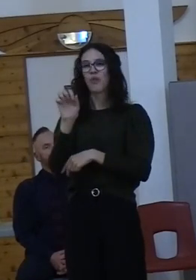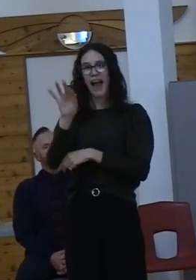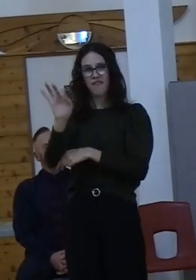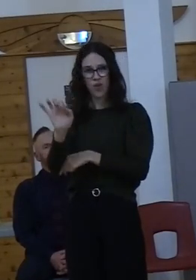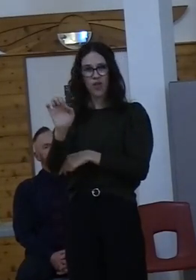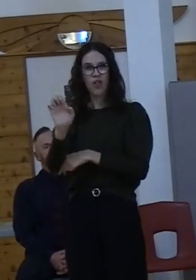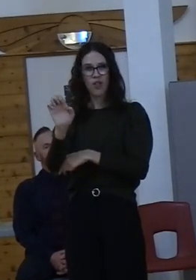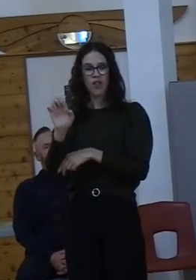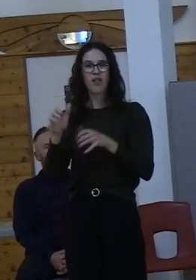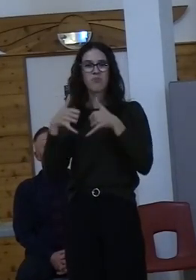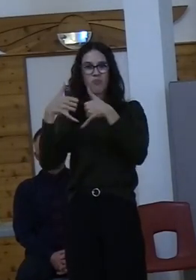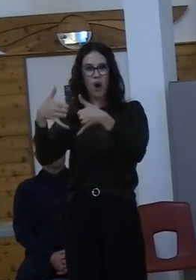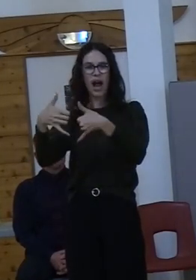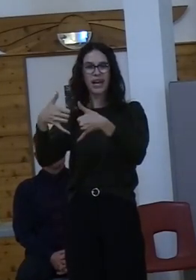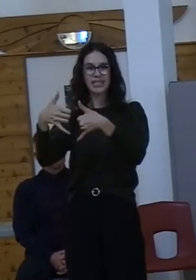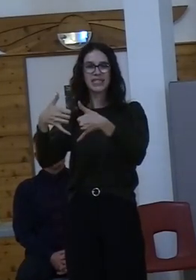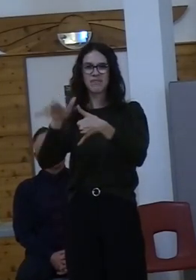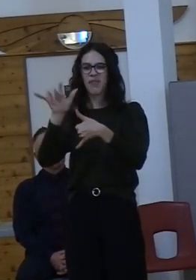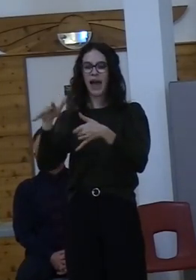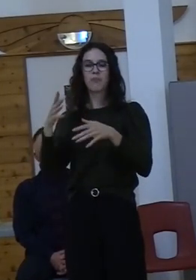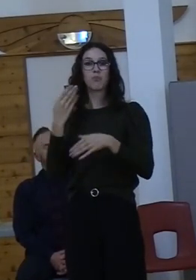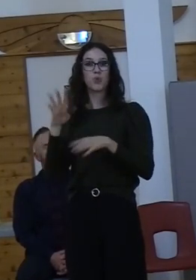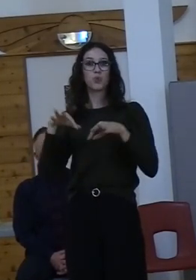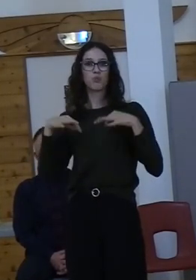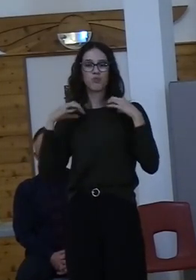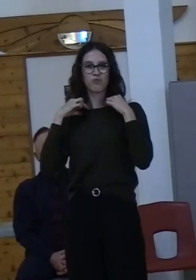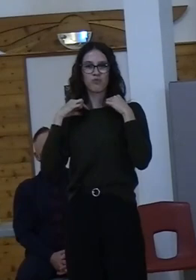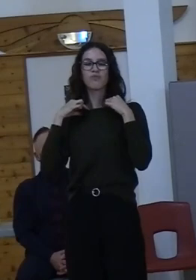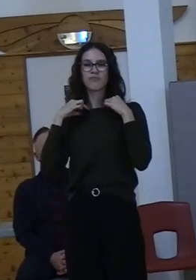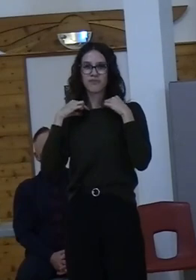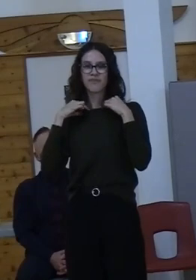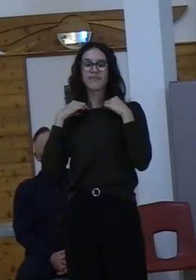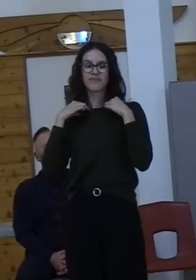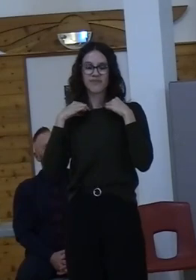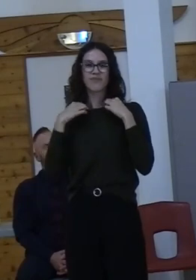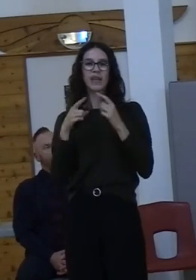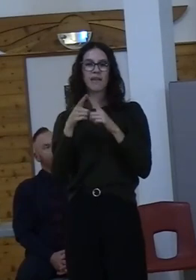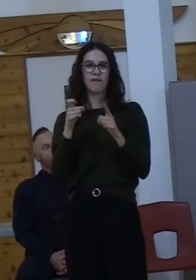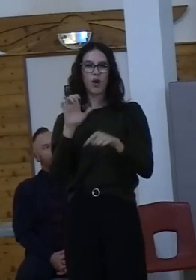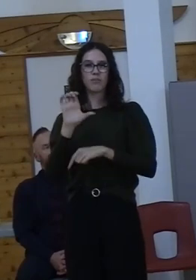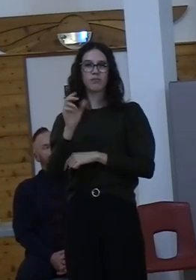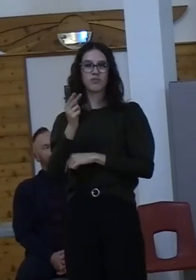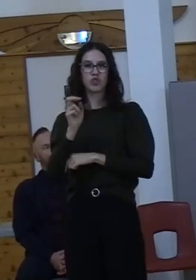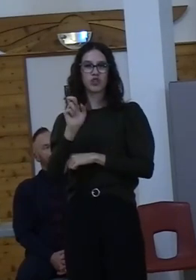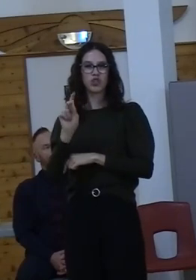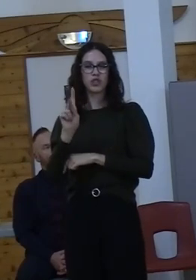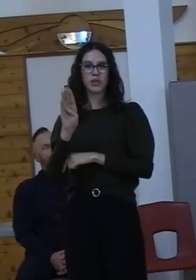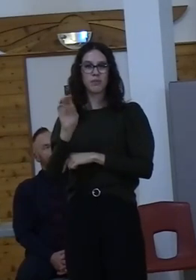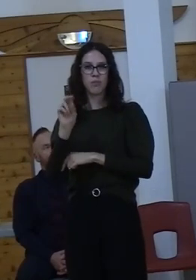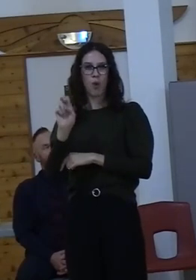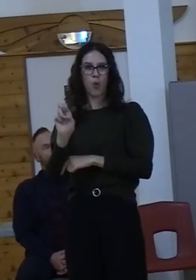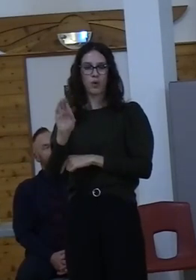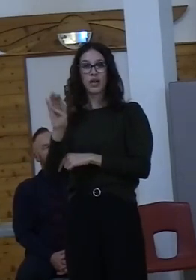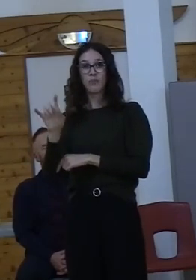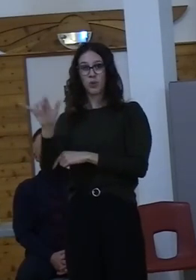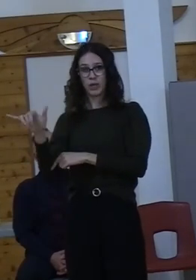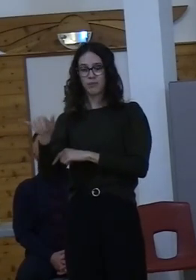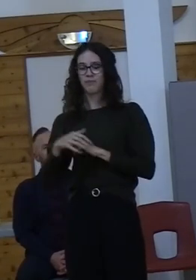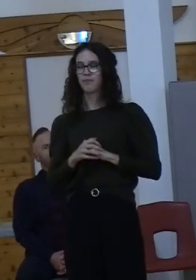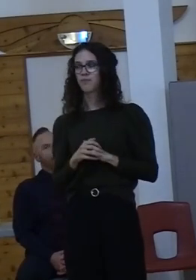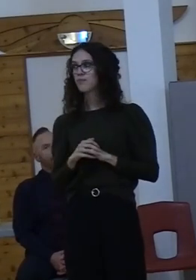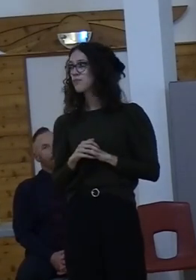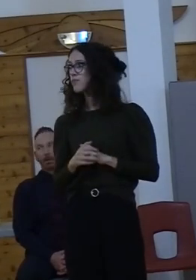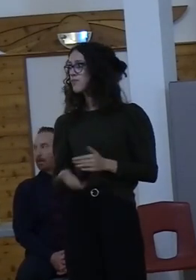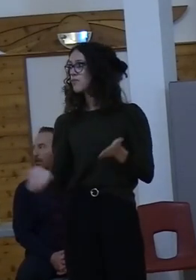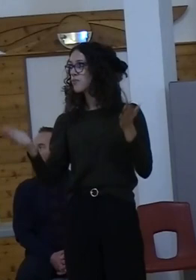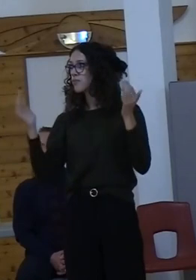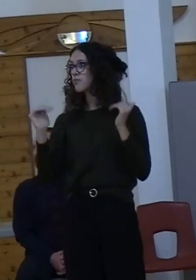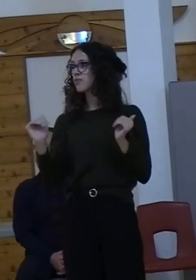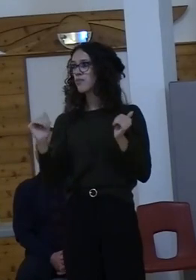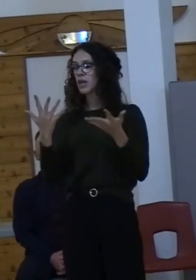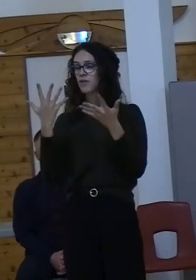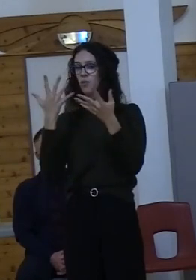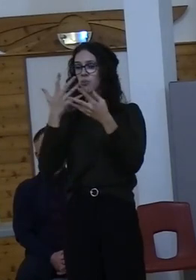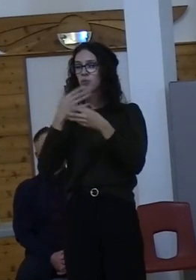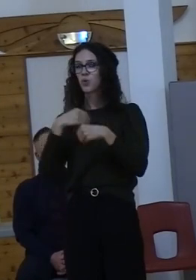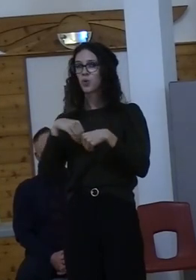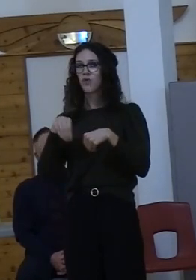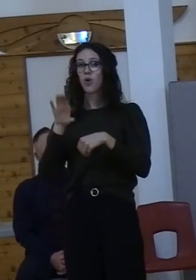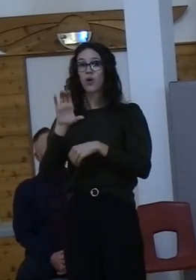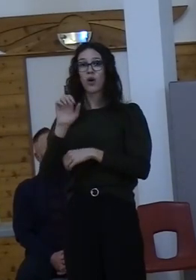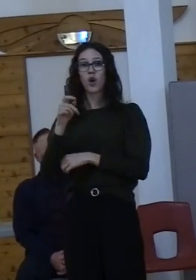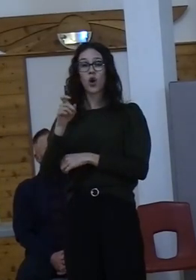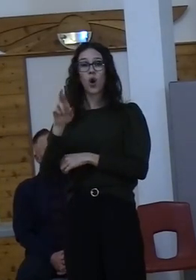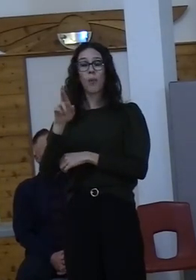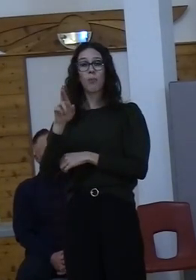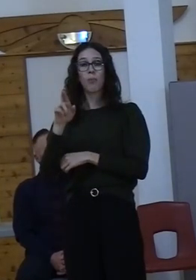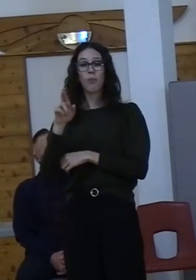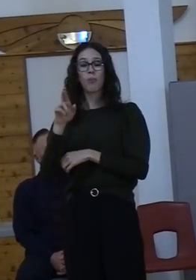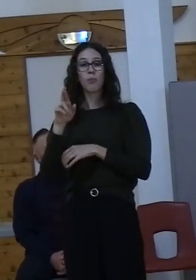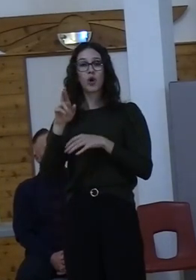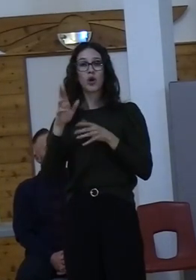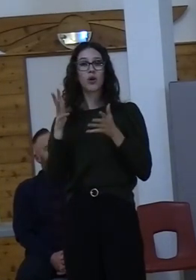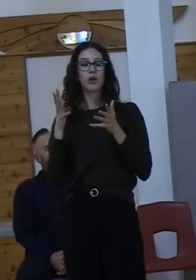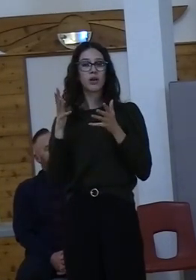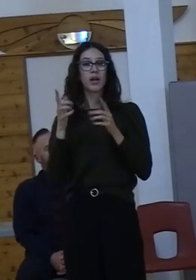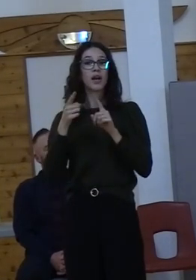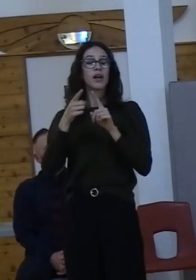We also have the beautiful copper traditional beaded earrings from the church and images.